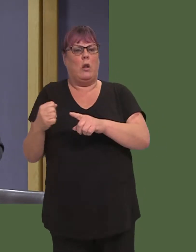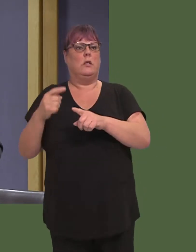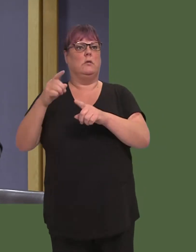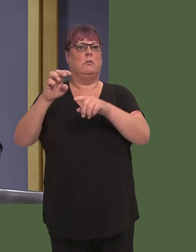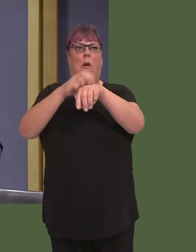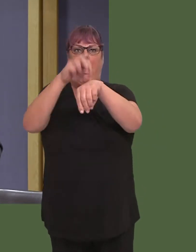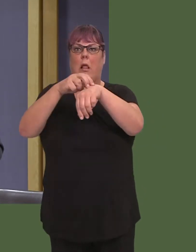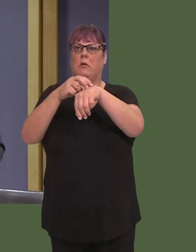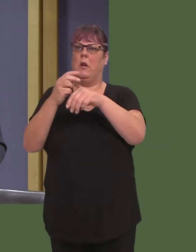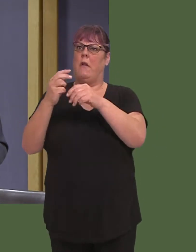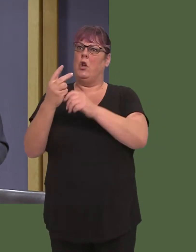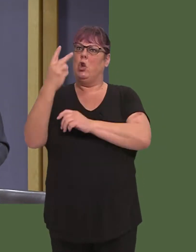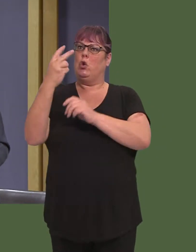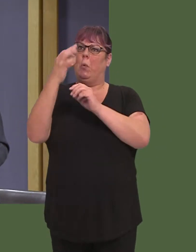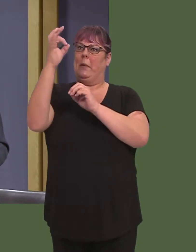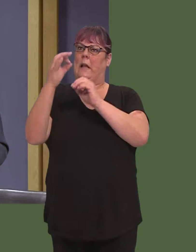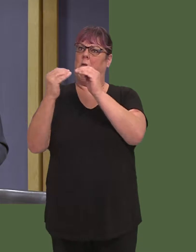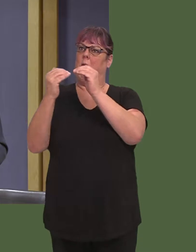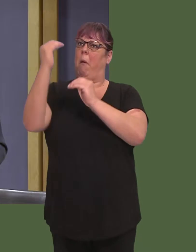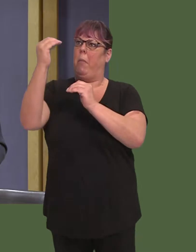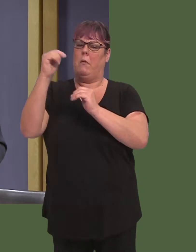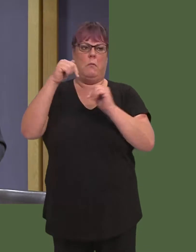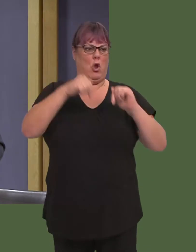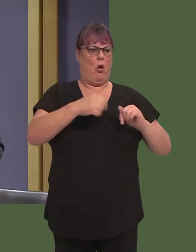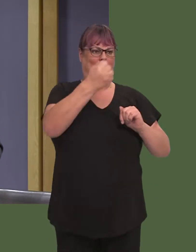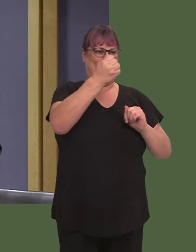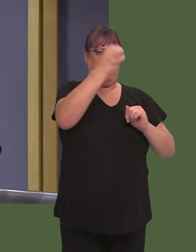Now, the suggestion made by your own education Secretary, of course, is that the way that